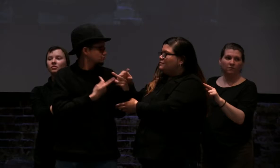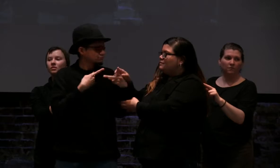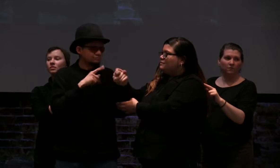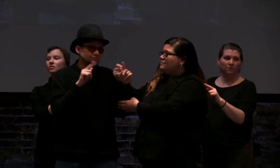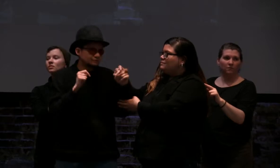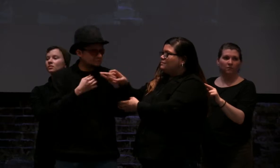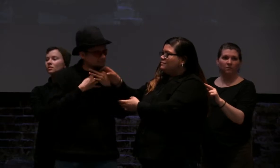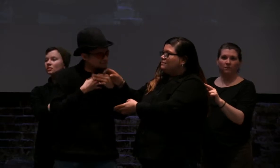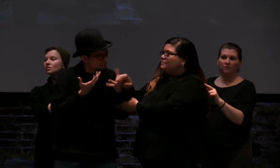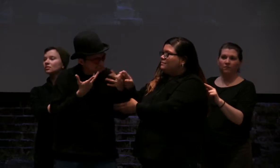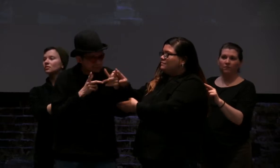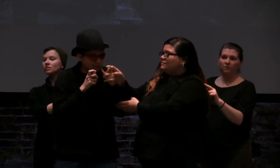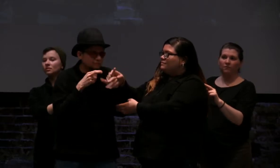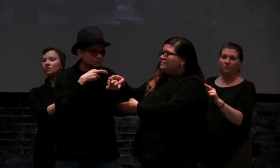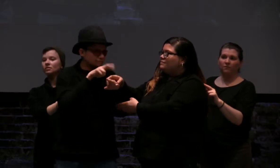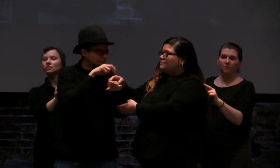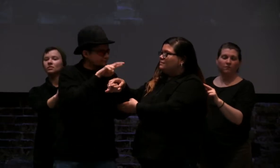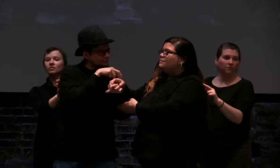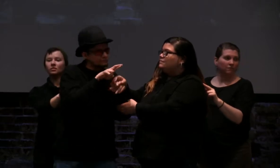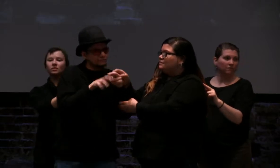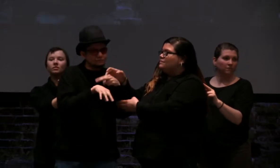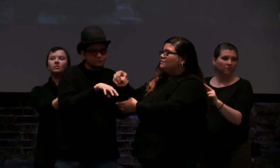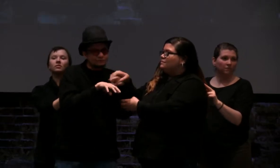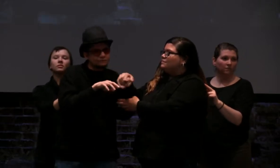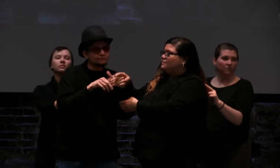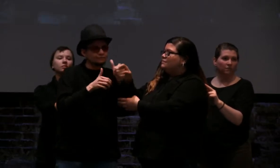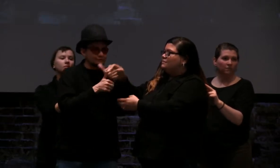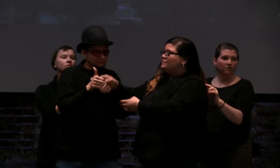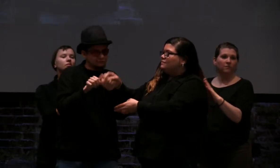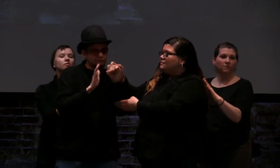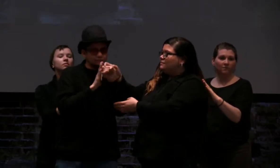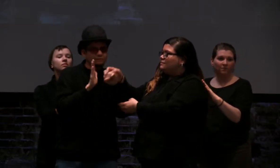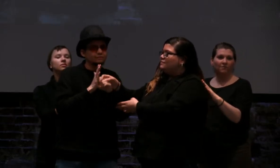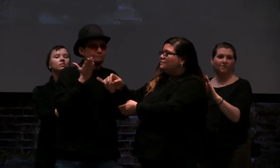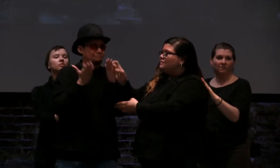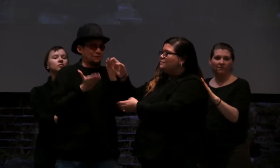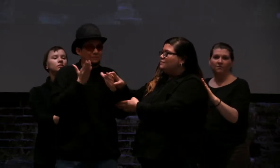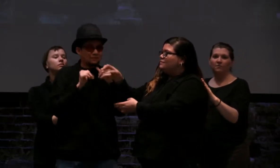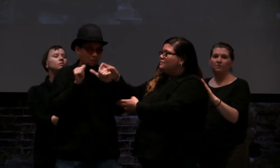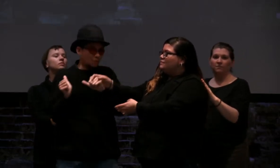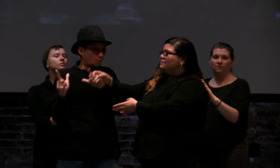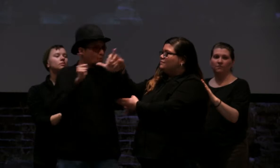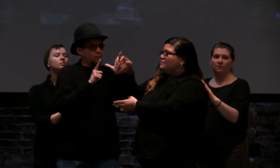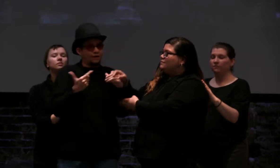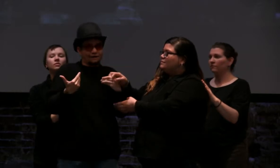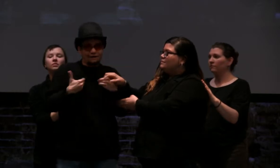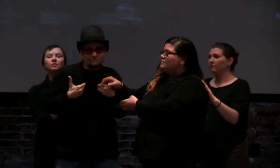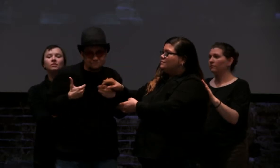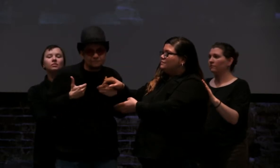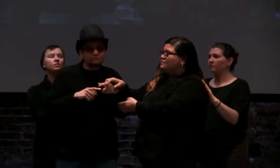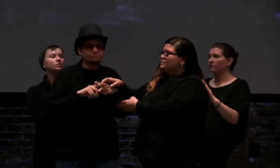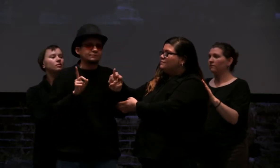and applicable to deaf-blind. We are a resource here, and we can offer referrals and resources ourselves.